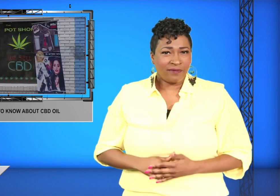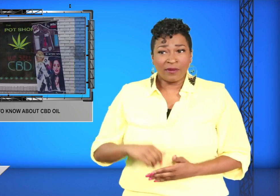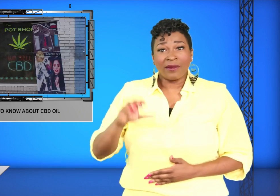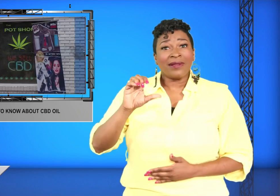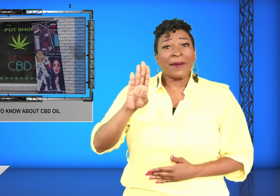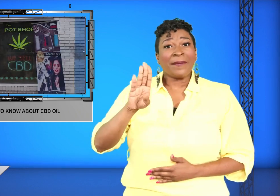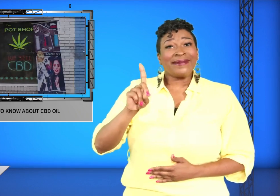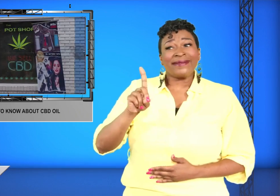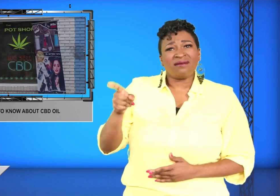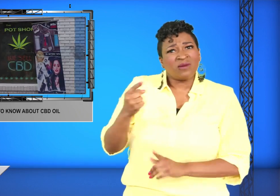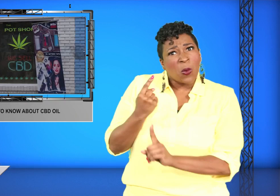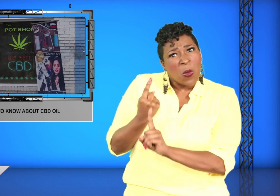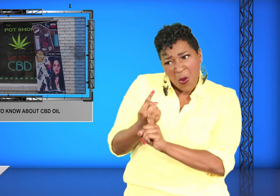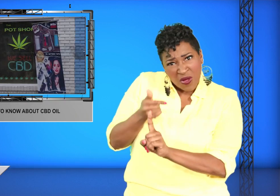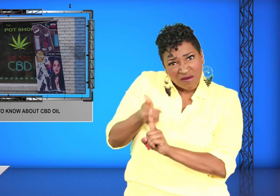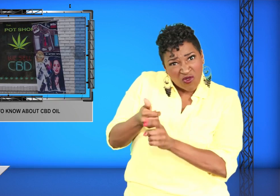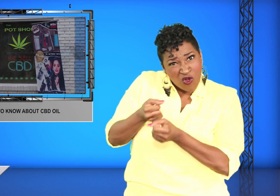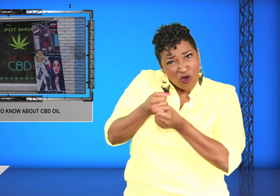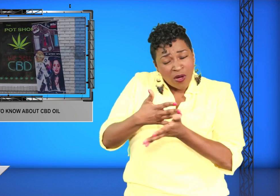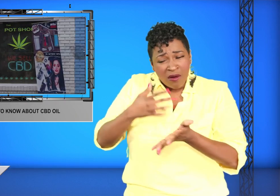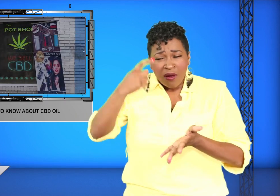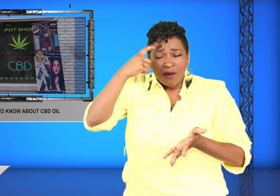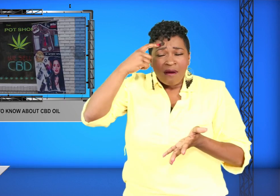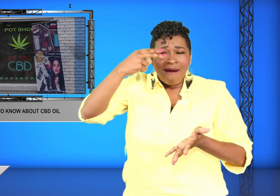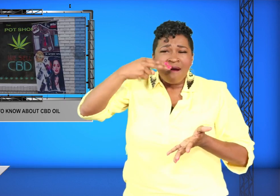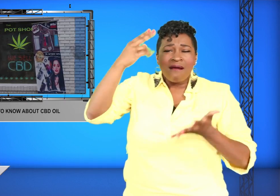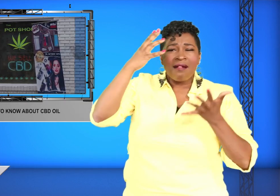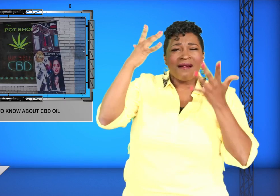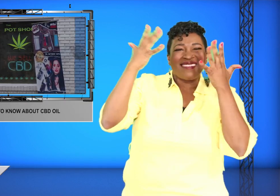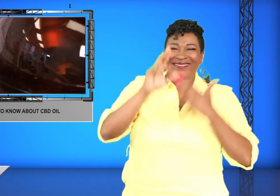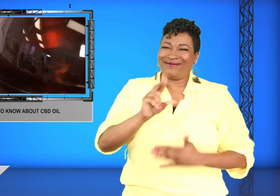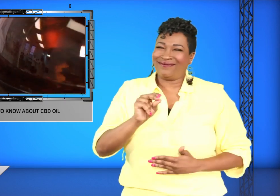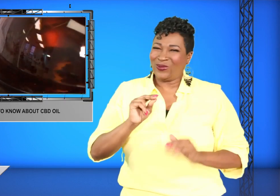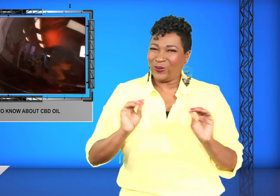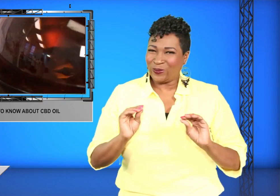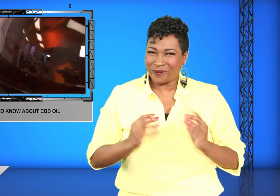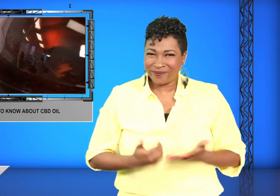On its own, CBD doesn't give users a high.